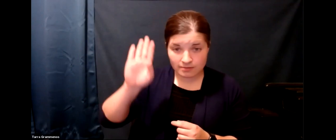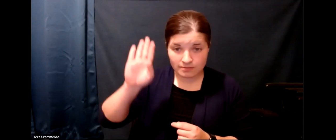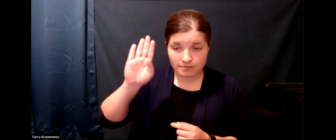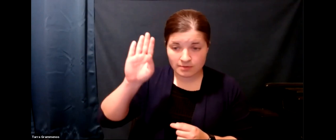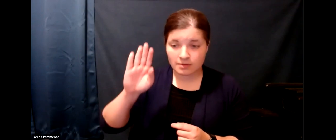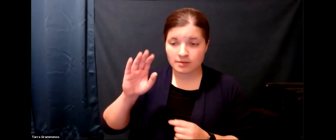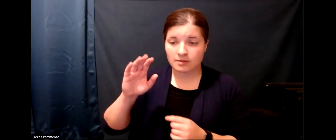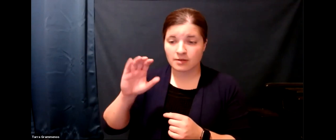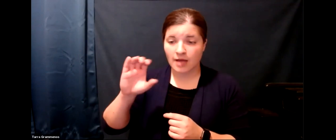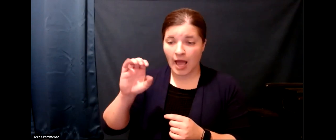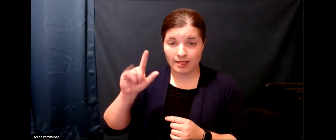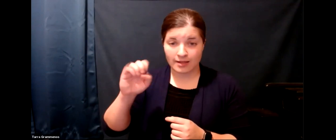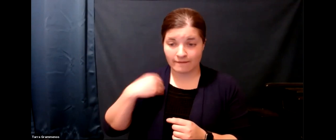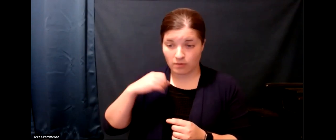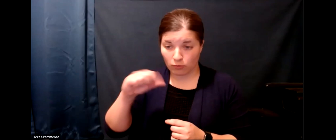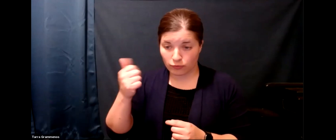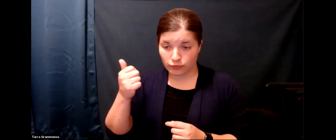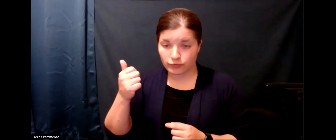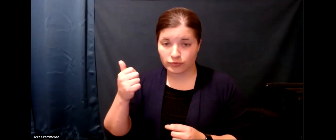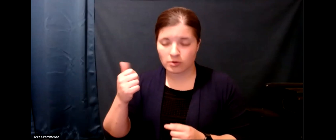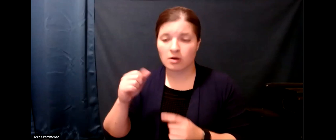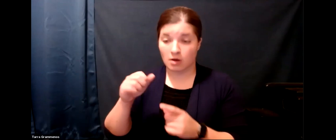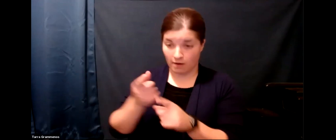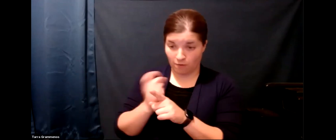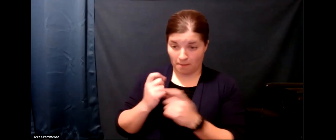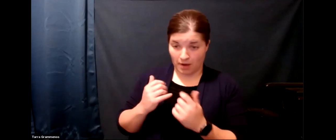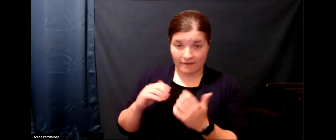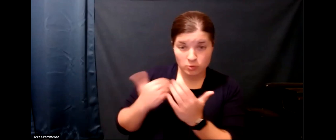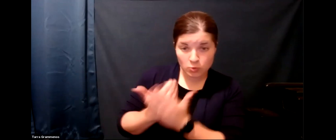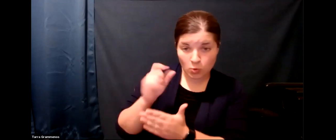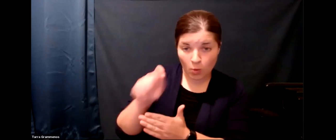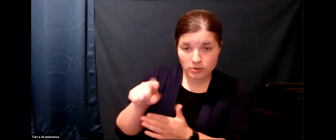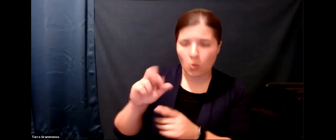participant list, but they may be from her question before.